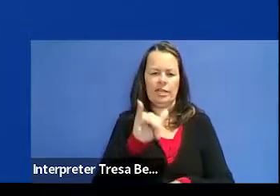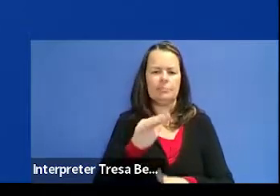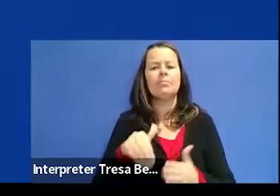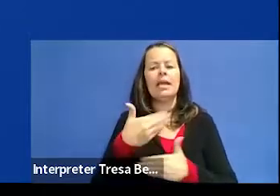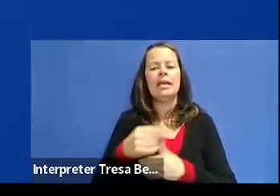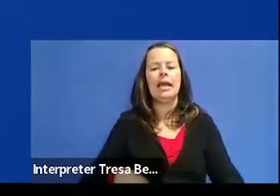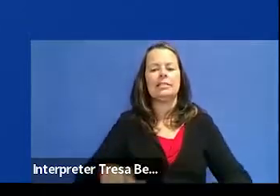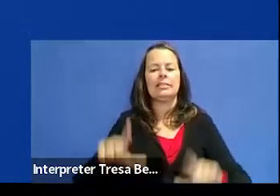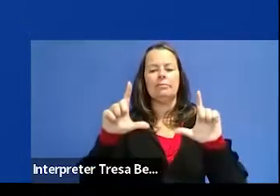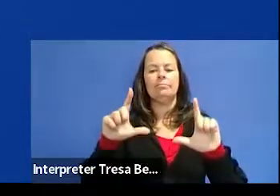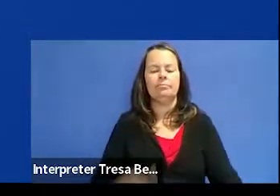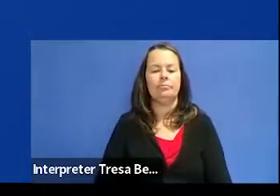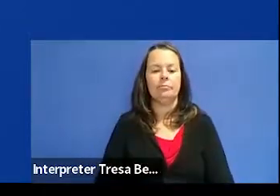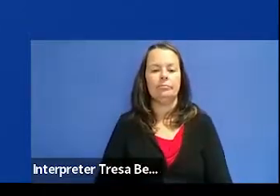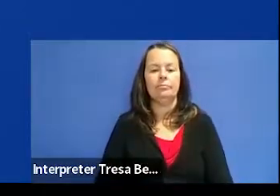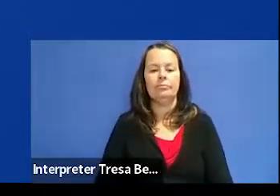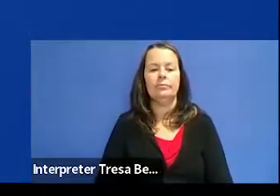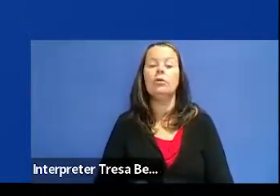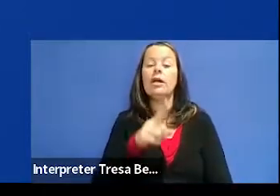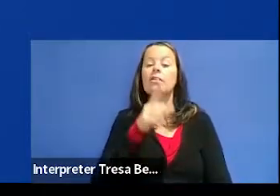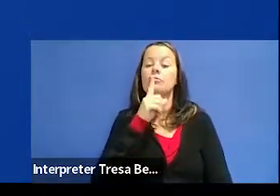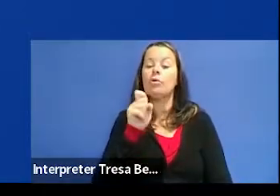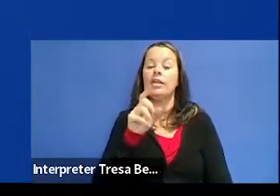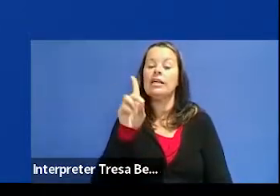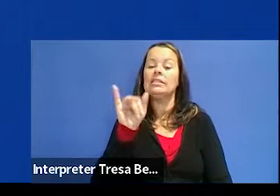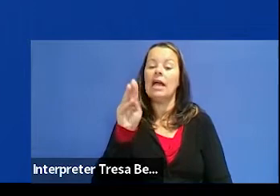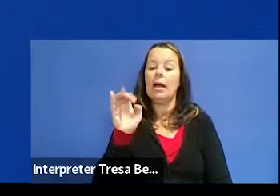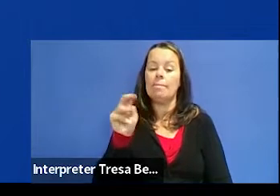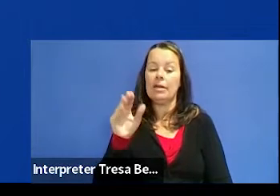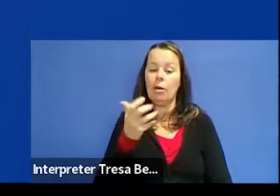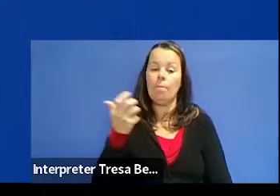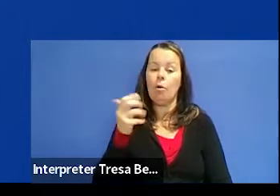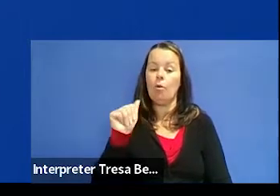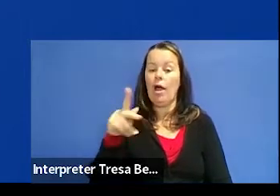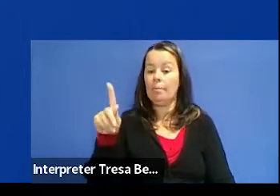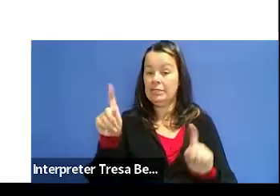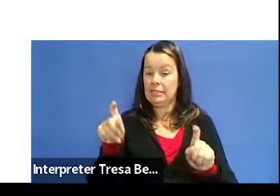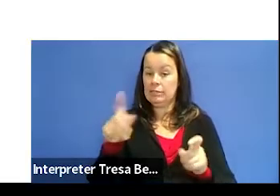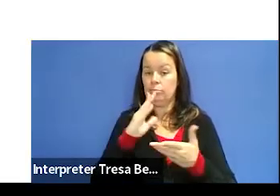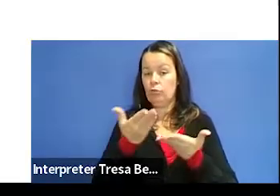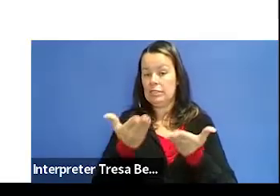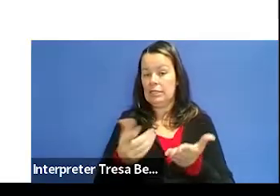So the much awaited Diamond mobile app testing data will be presented next. We're very excited to share this with you.